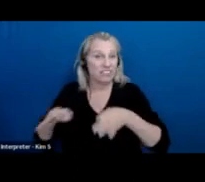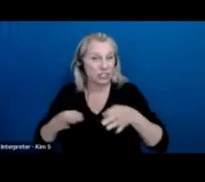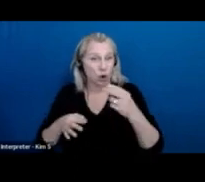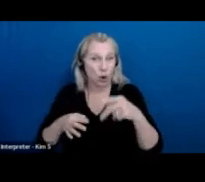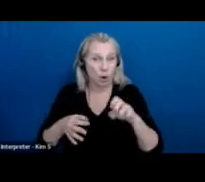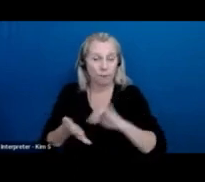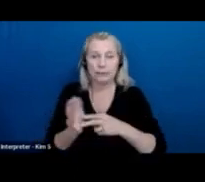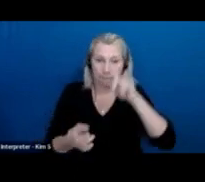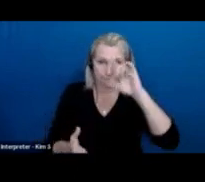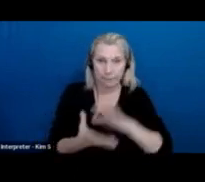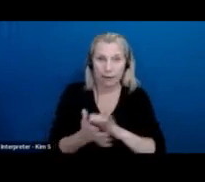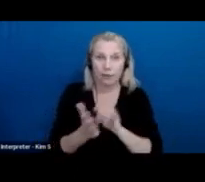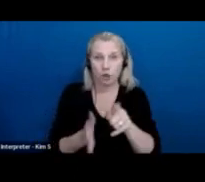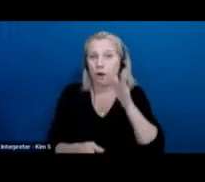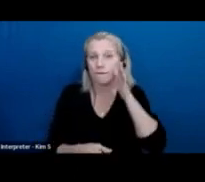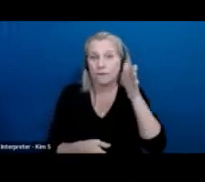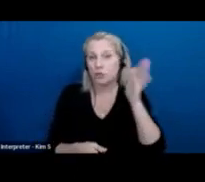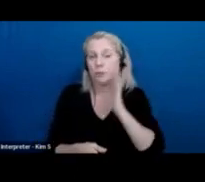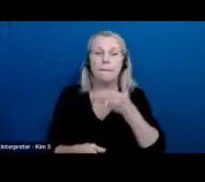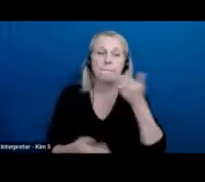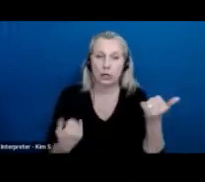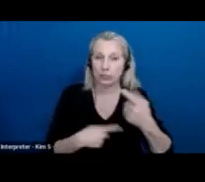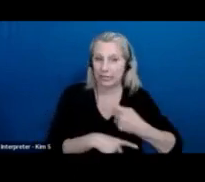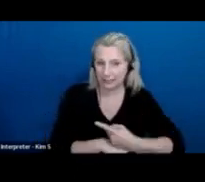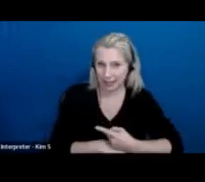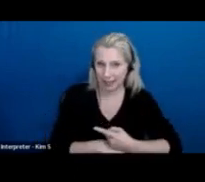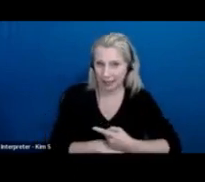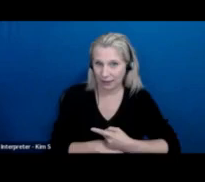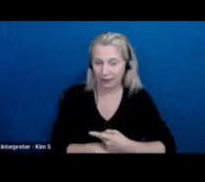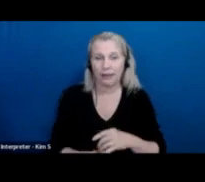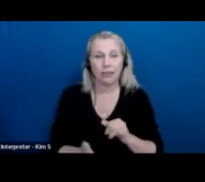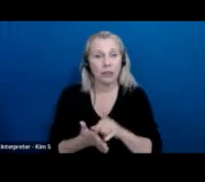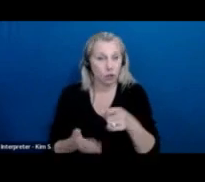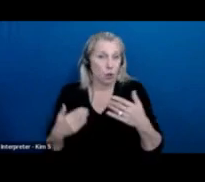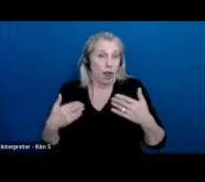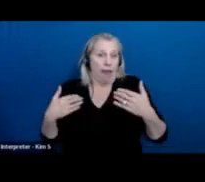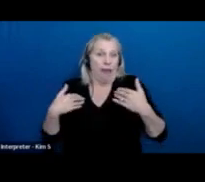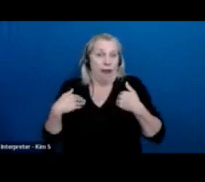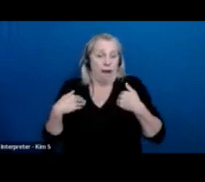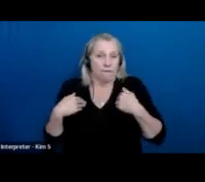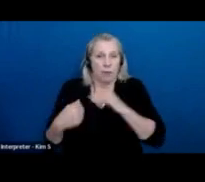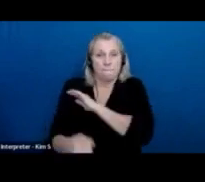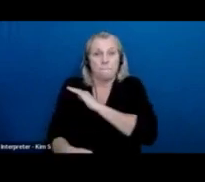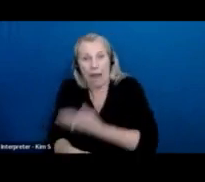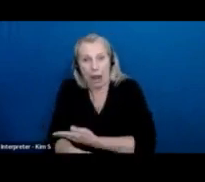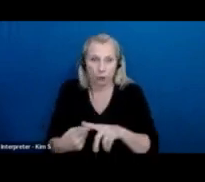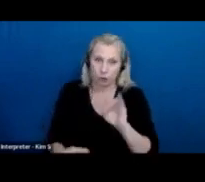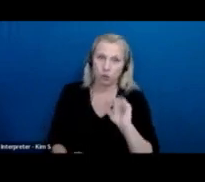belief that your future will be better today, and that you have the power to do so. The first